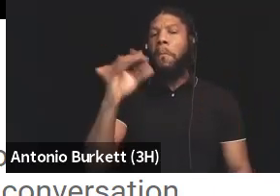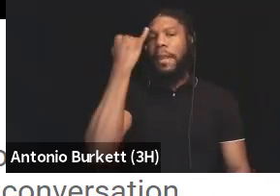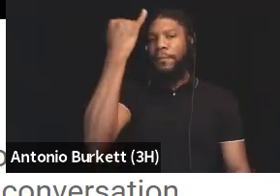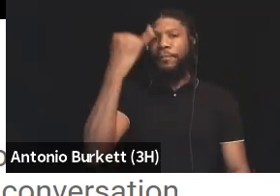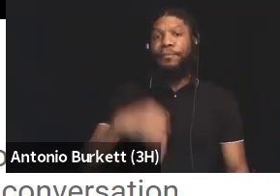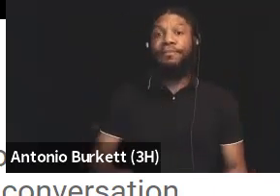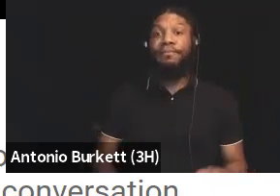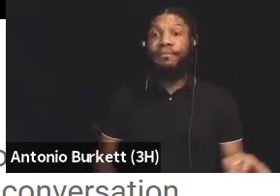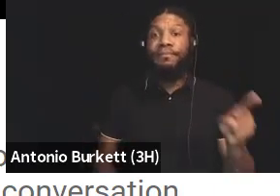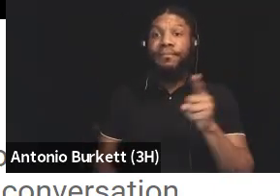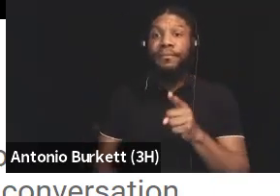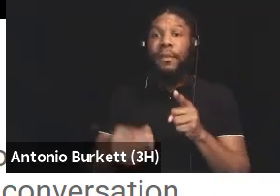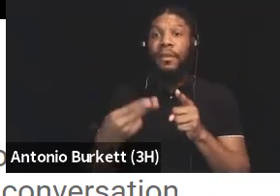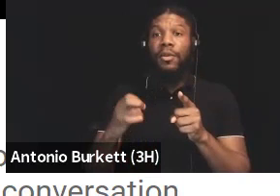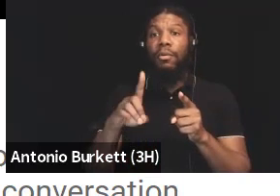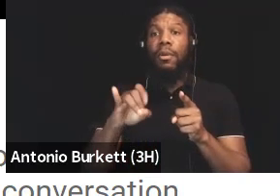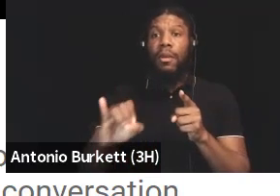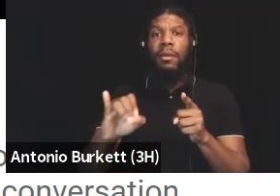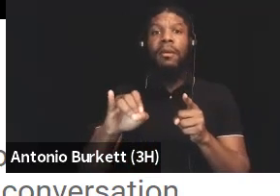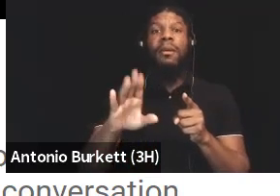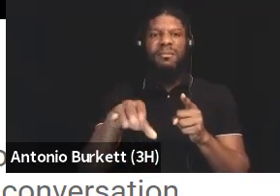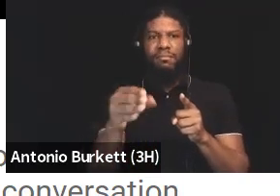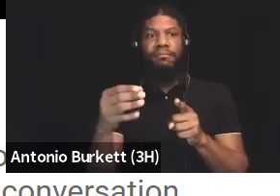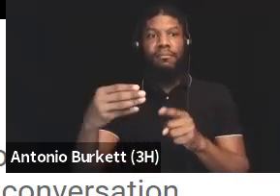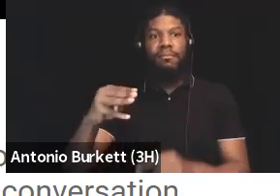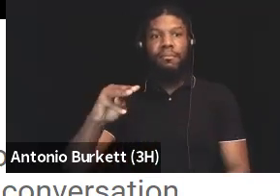bring attention to Maureen McBride in the chat has also offered a really great